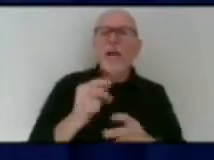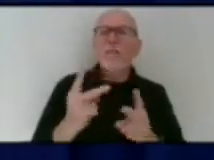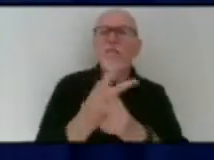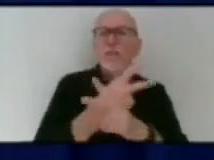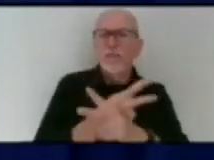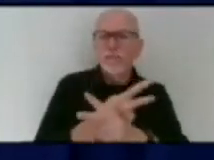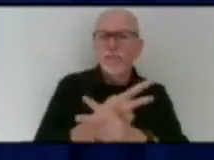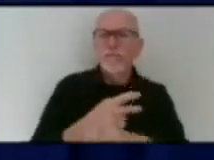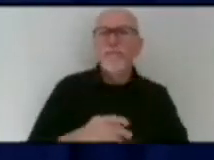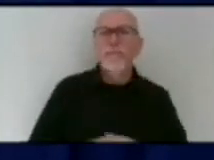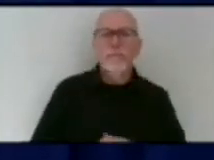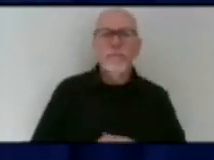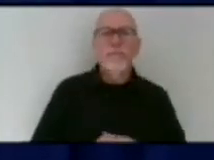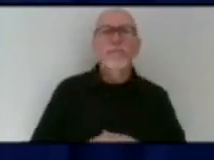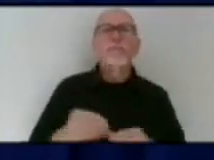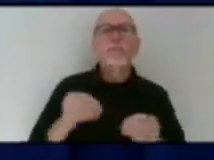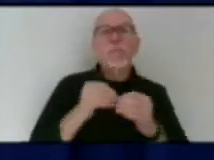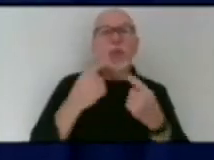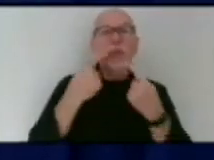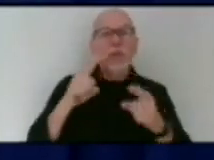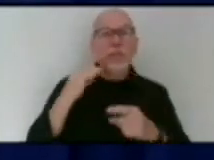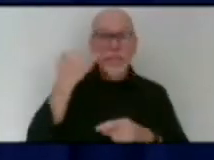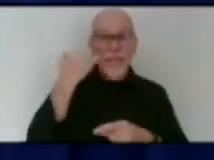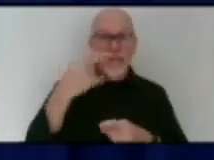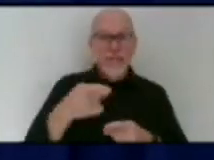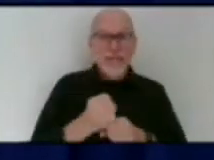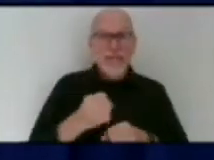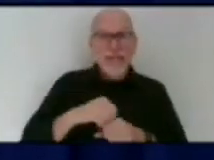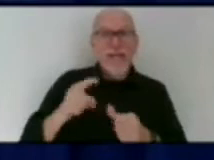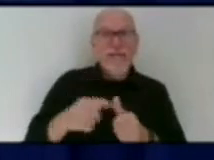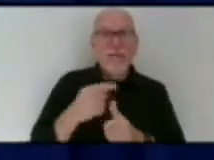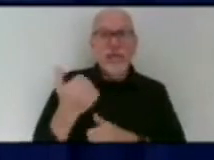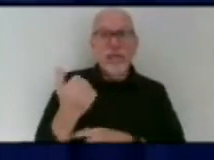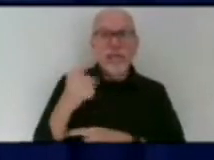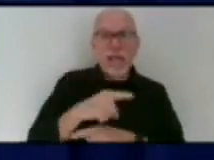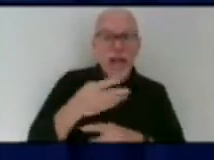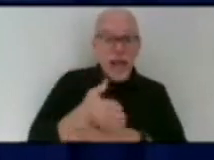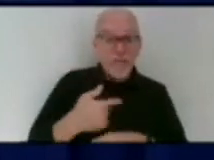effective when they're given in the 1st 10 days after symptoms begin. The